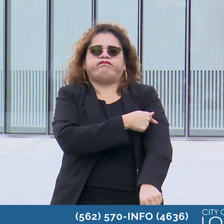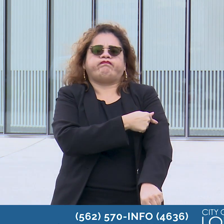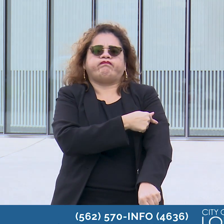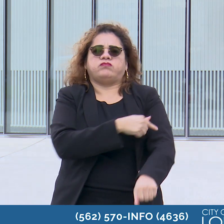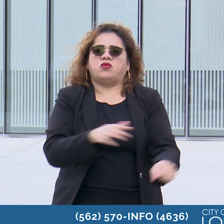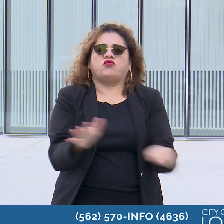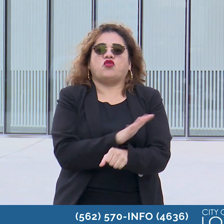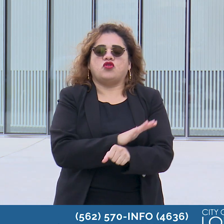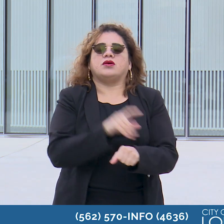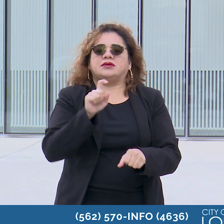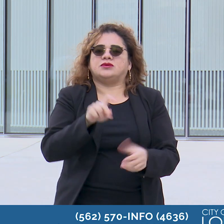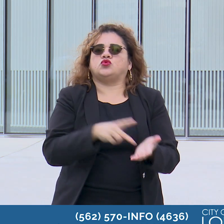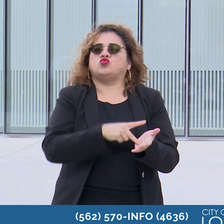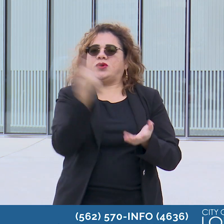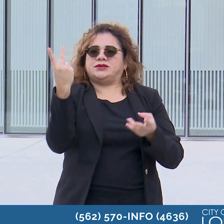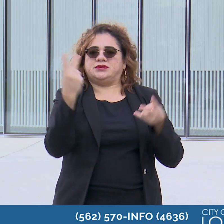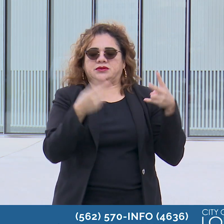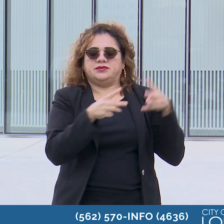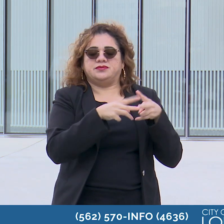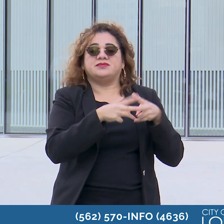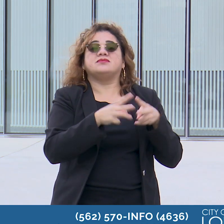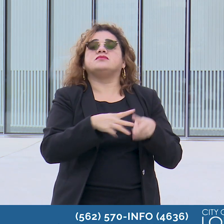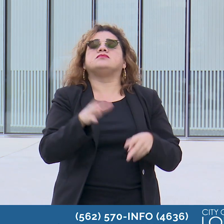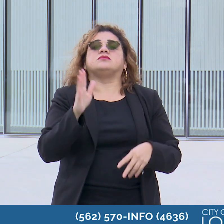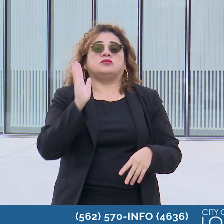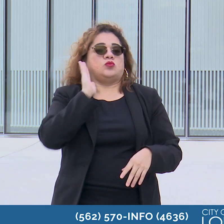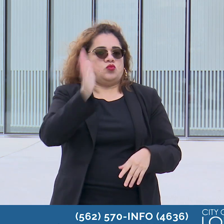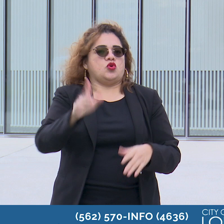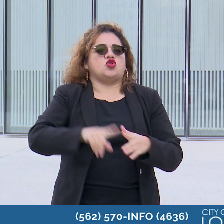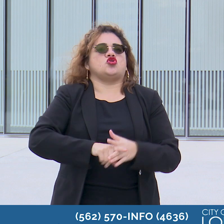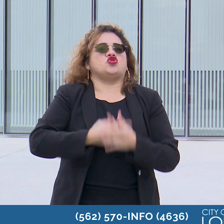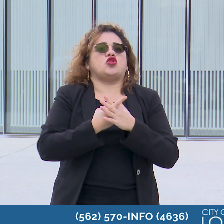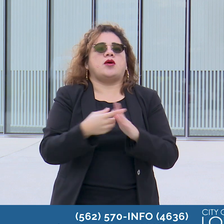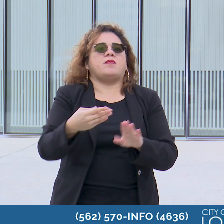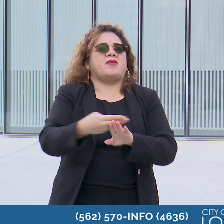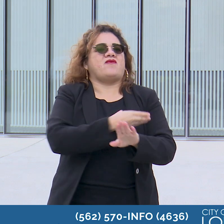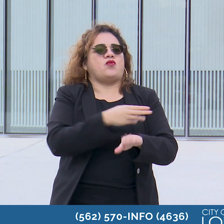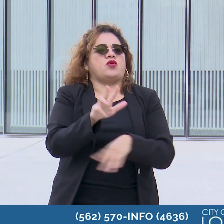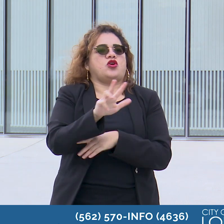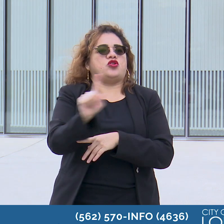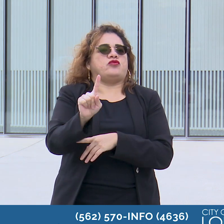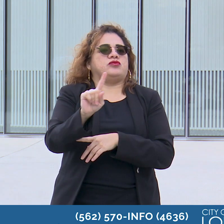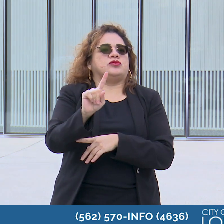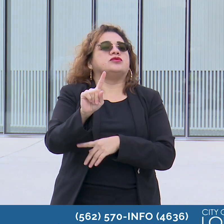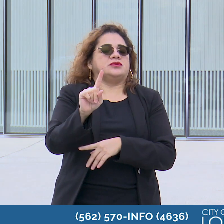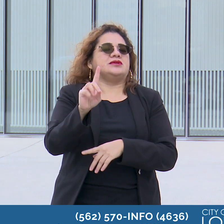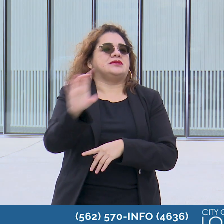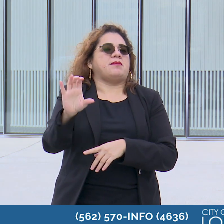Those vaccinations will begin likely here before the end of this year.